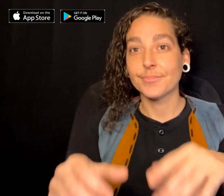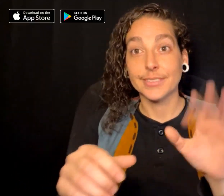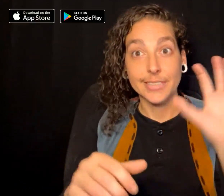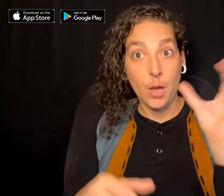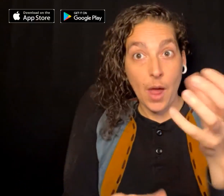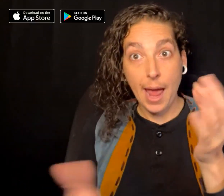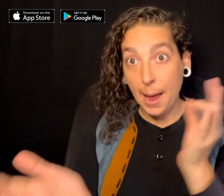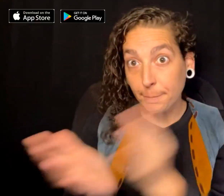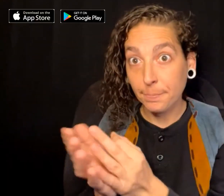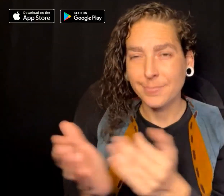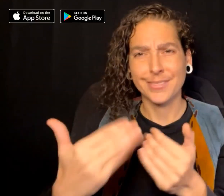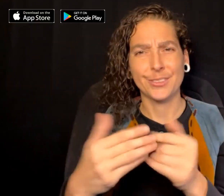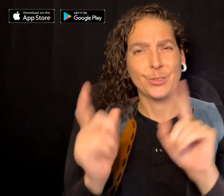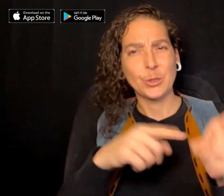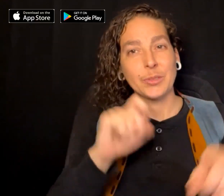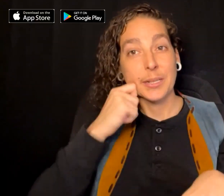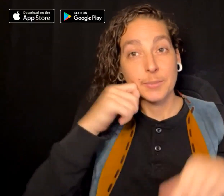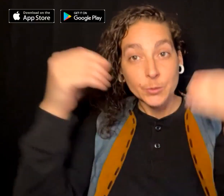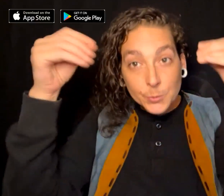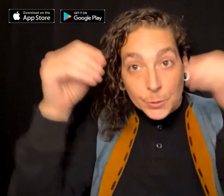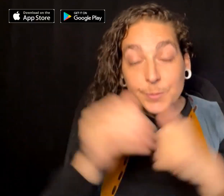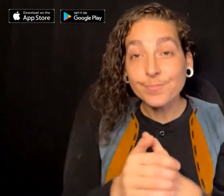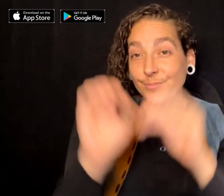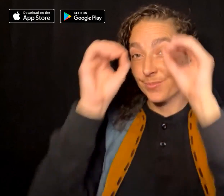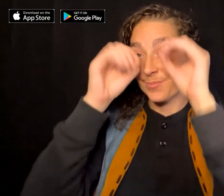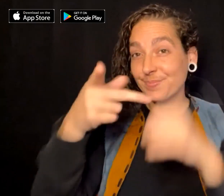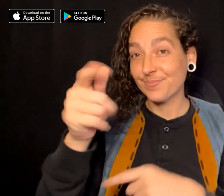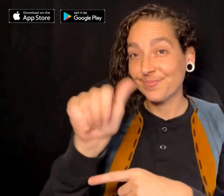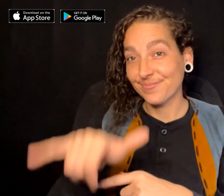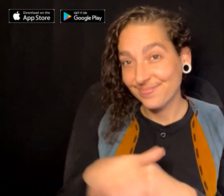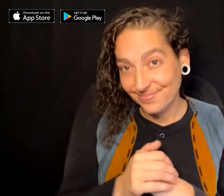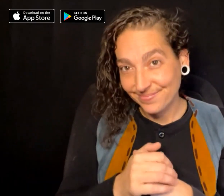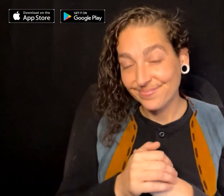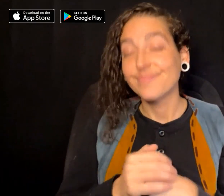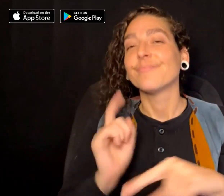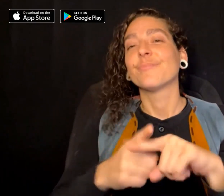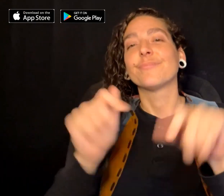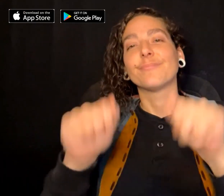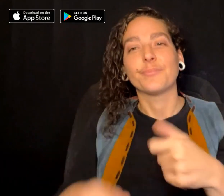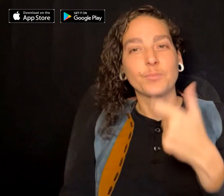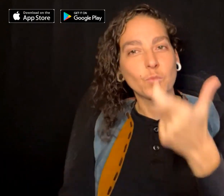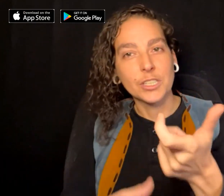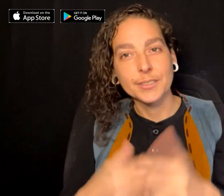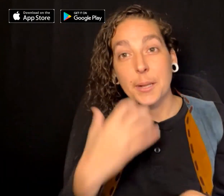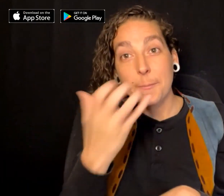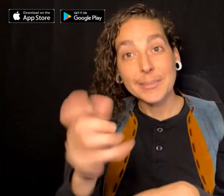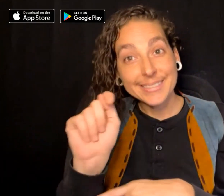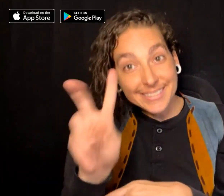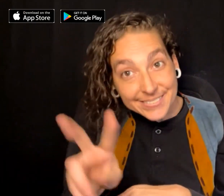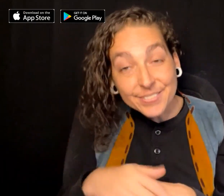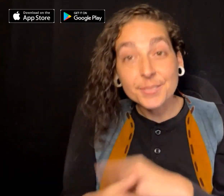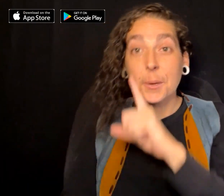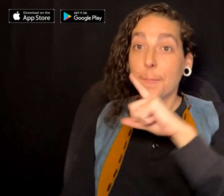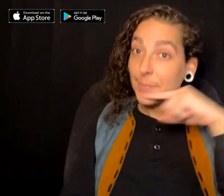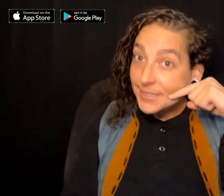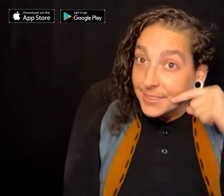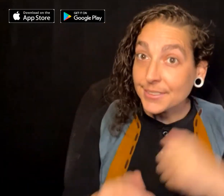to the app store or Google play store on smart phone and you can also watch on Apple TV Amazon and